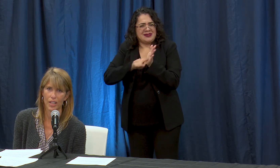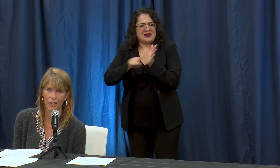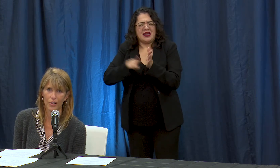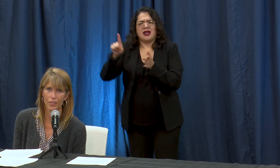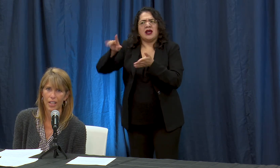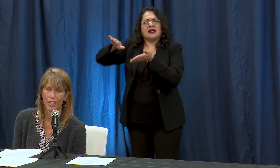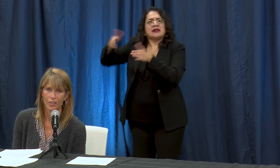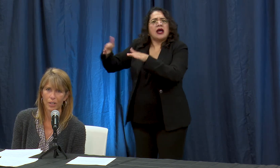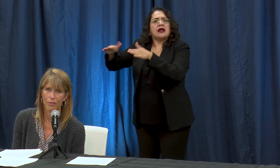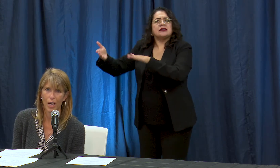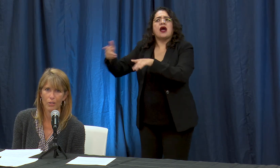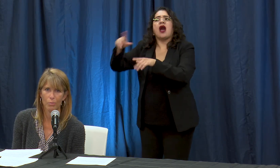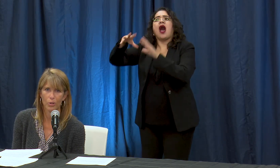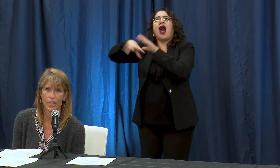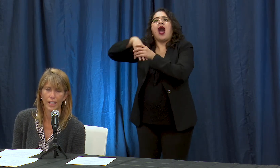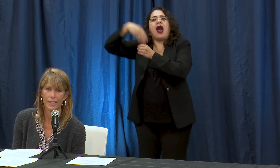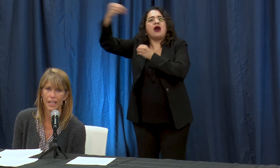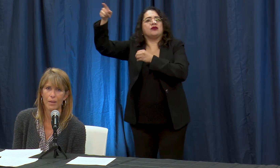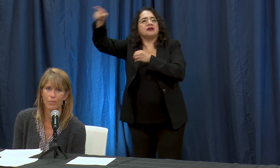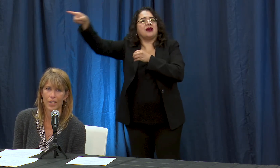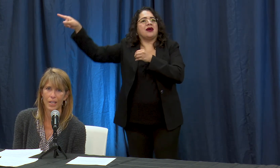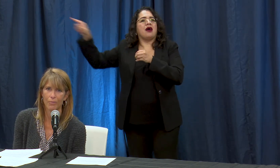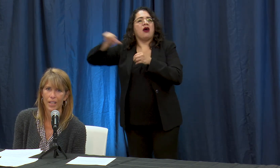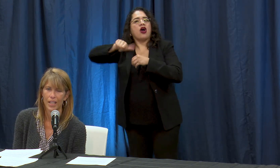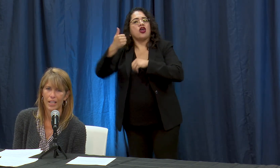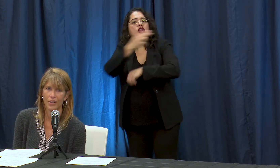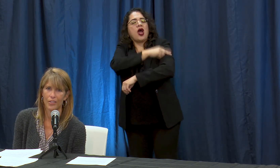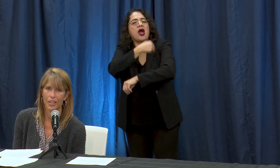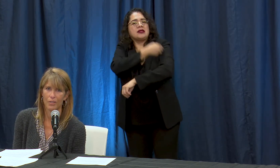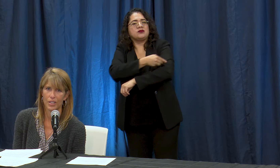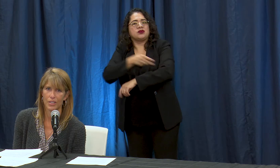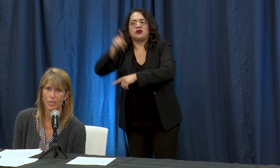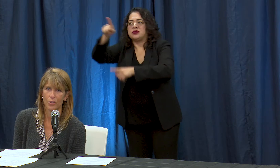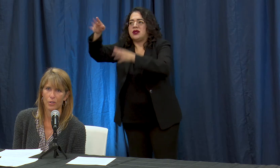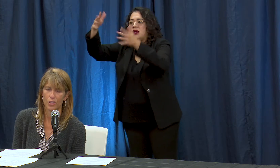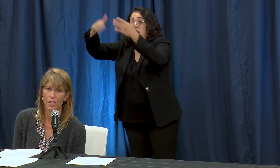others. The 24 hour reporting time for is you know is those who are directly